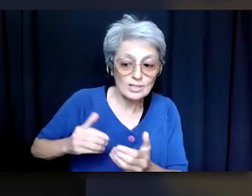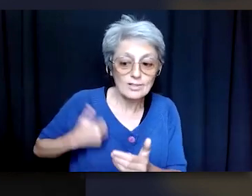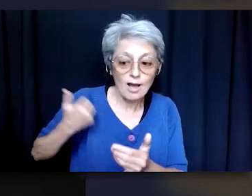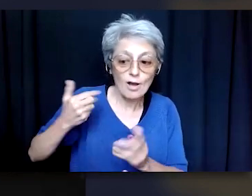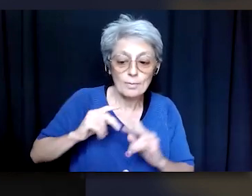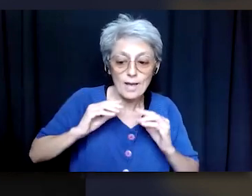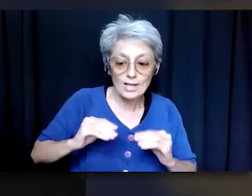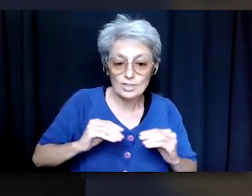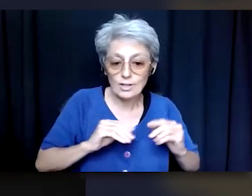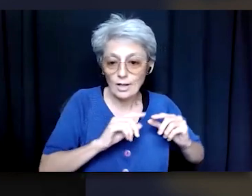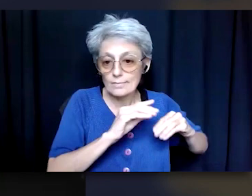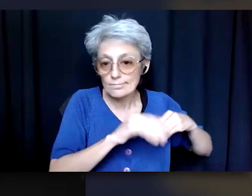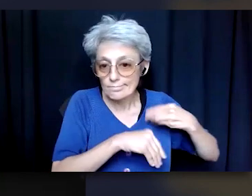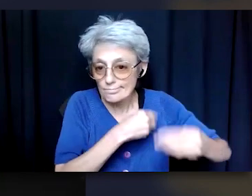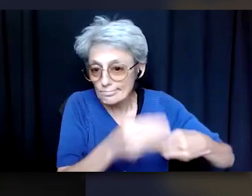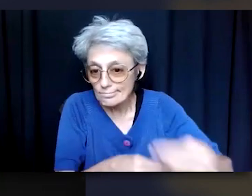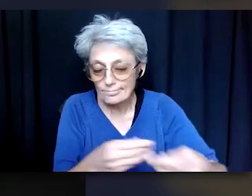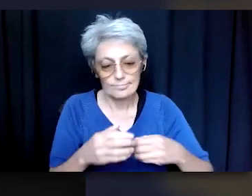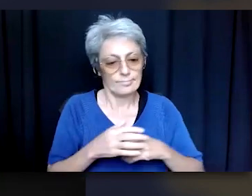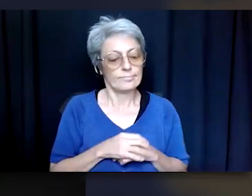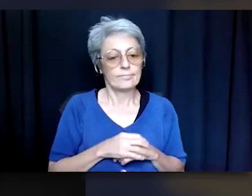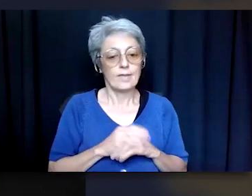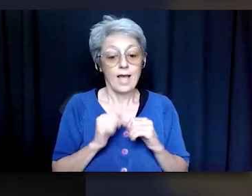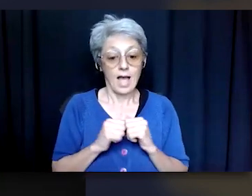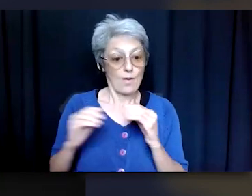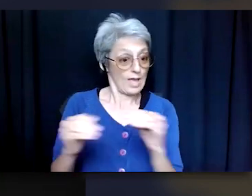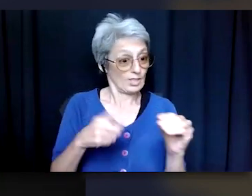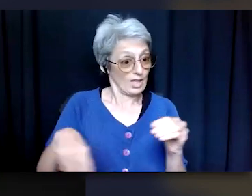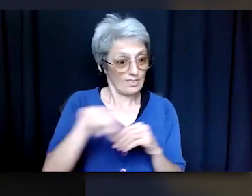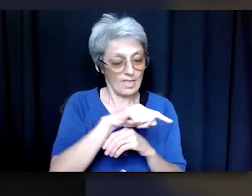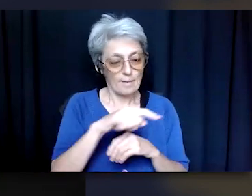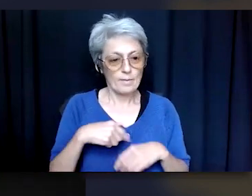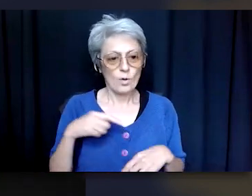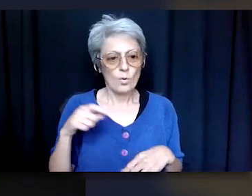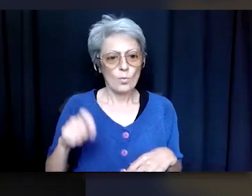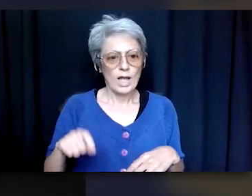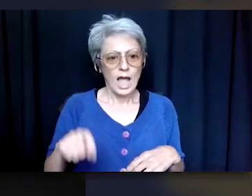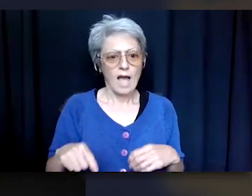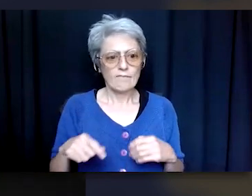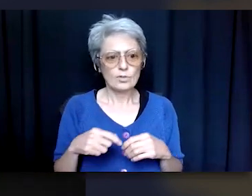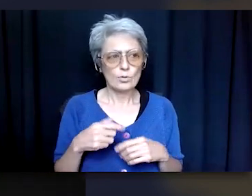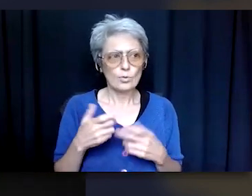we are going to have to fight the urge to be like, "Yes, I’m doing all the things." It doesn’t mean